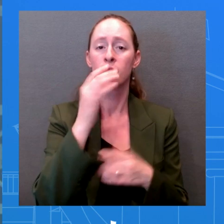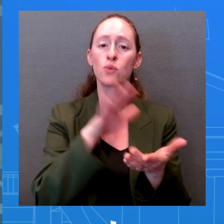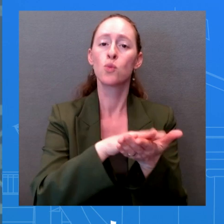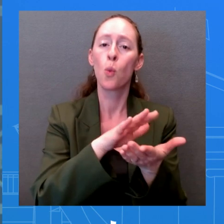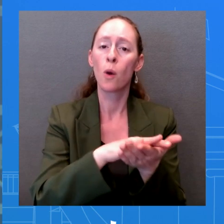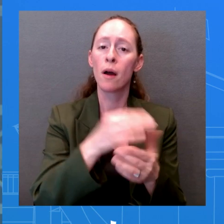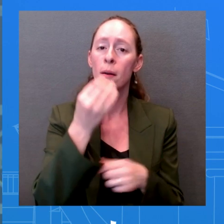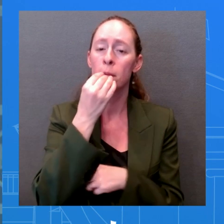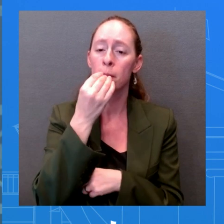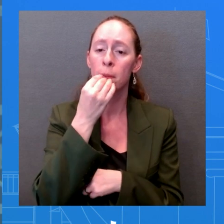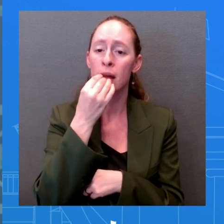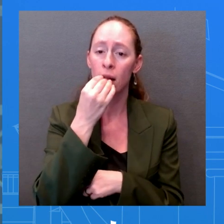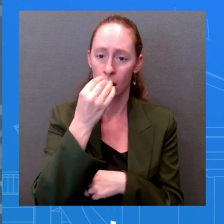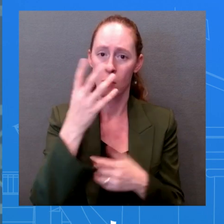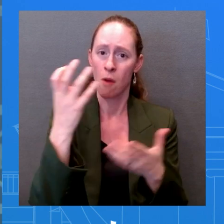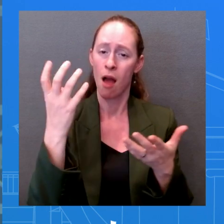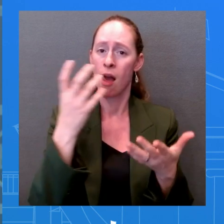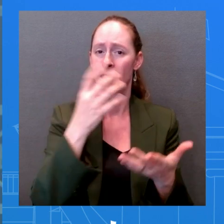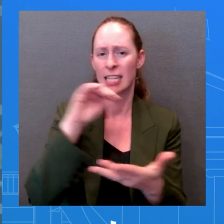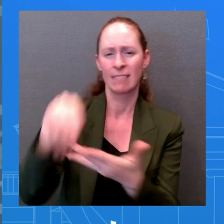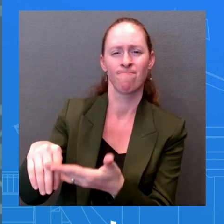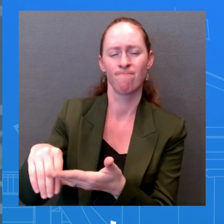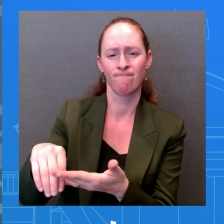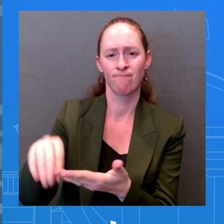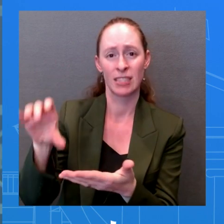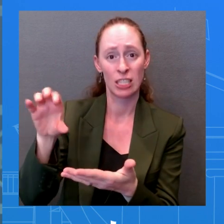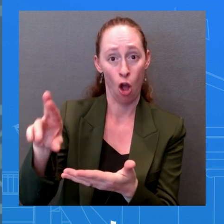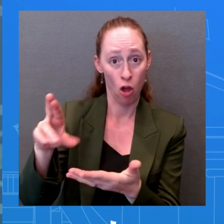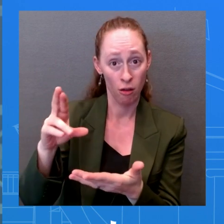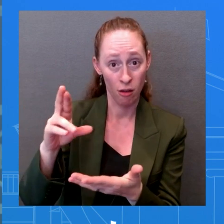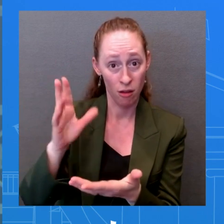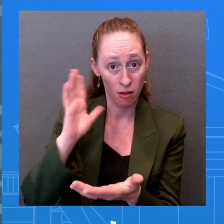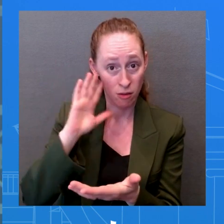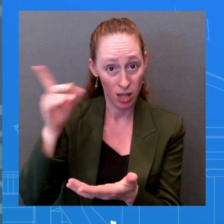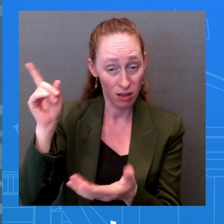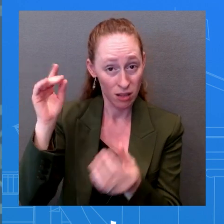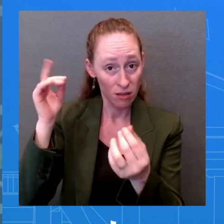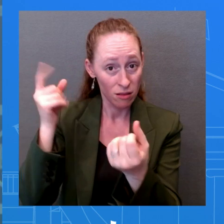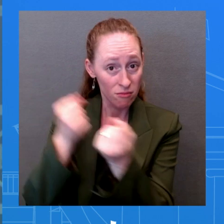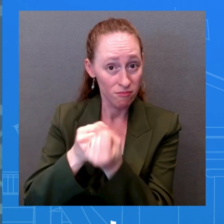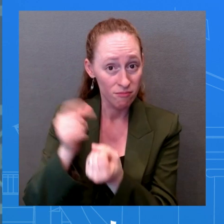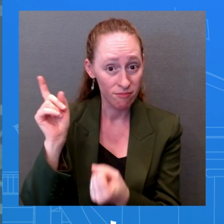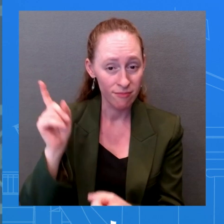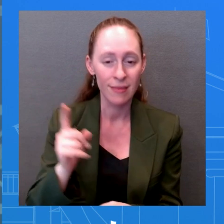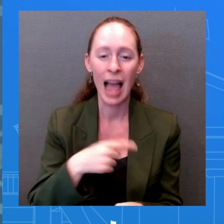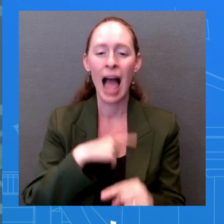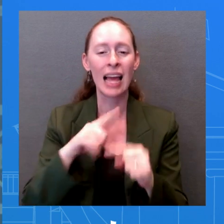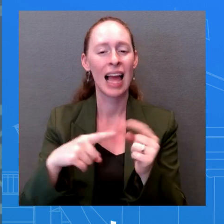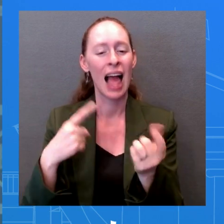any specifics of what's going to be in or out of the CR. What we believe is that we've been here before --